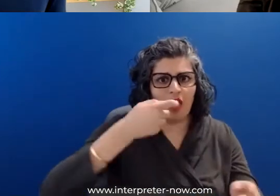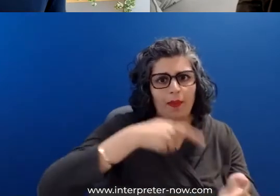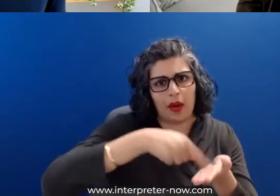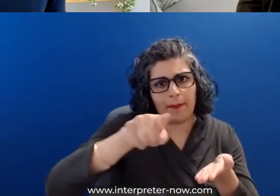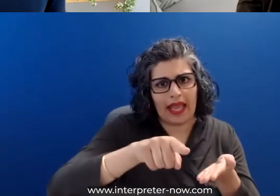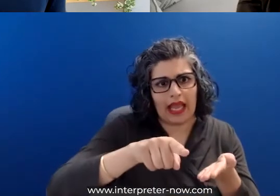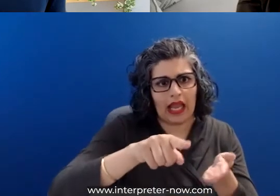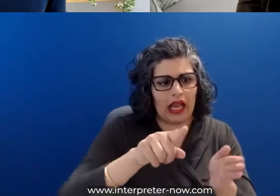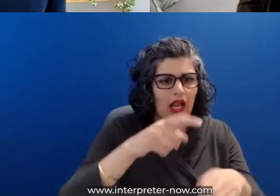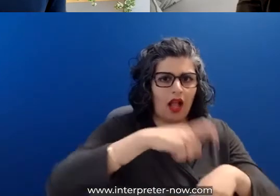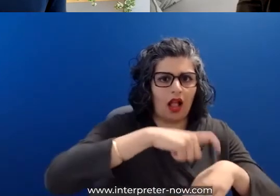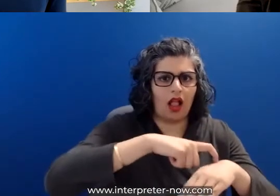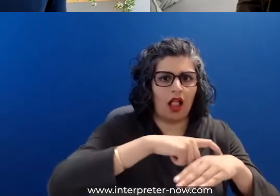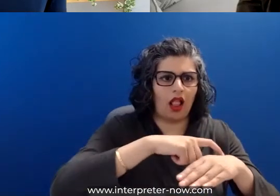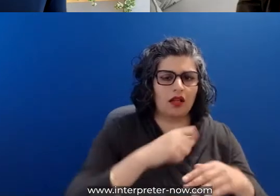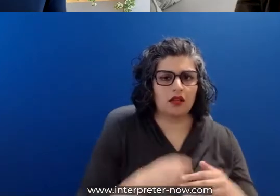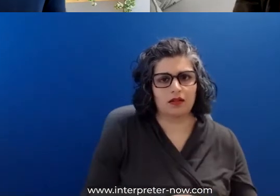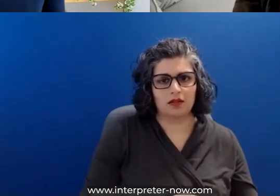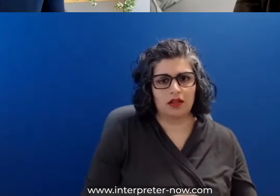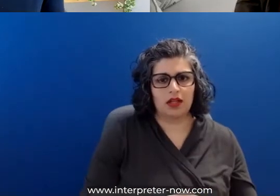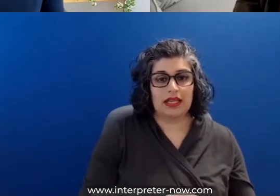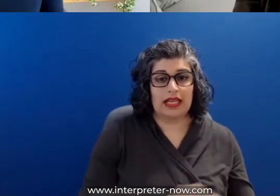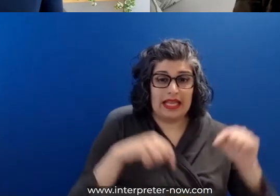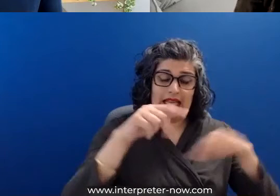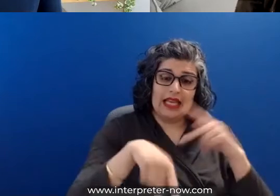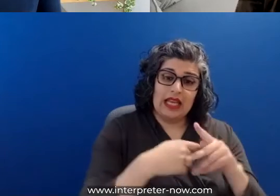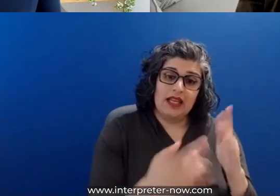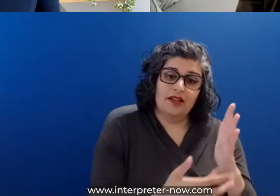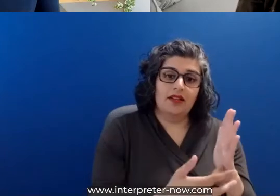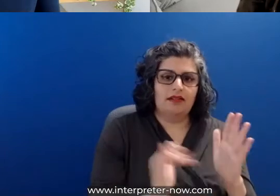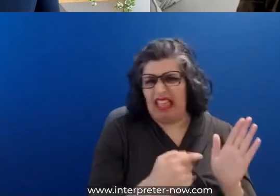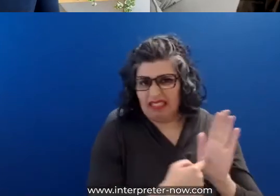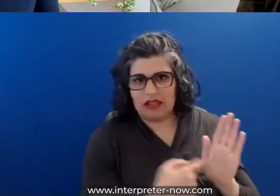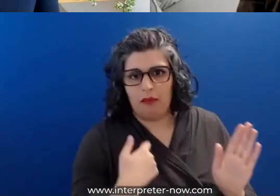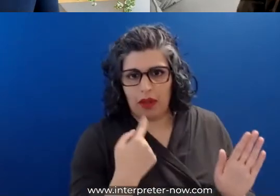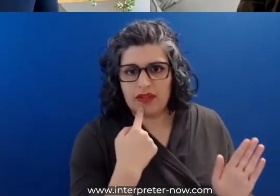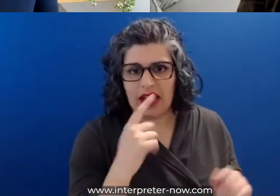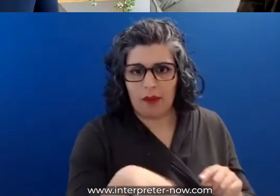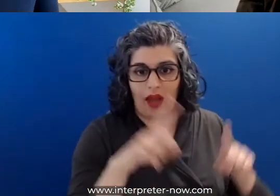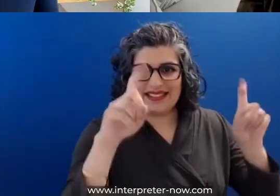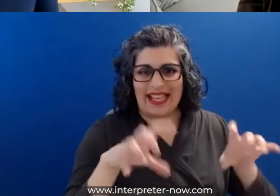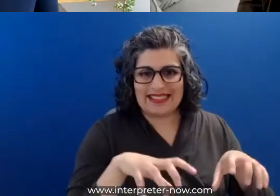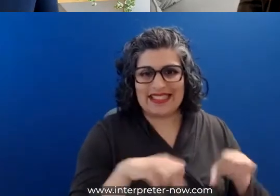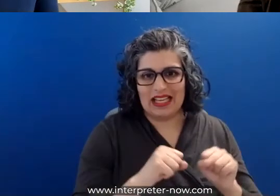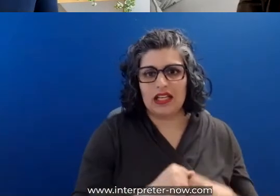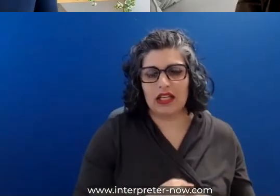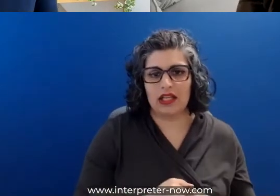clock. These technologies, like the example I gave about test-taking technology, rely upon an